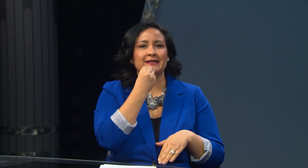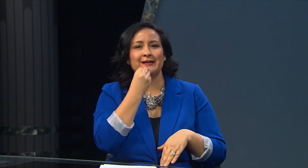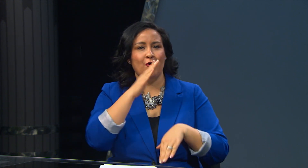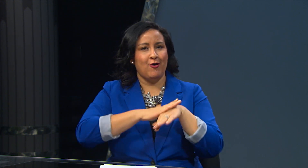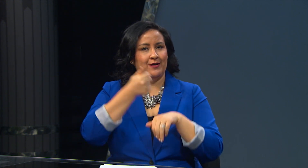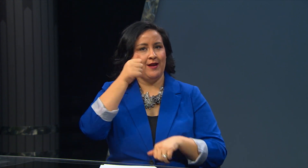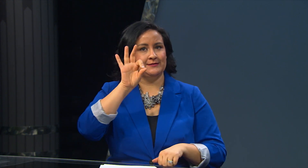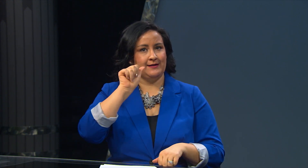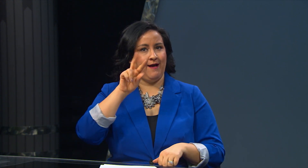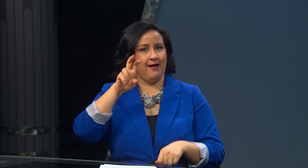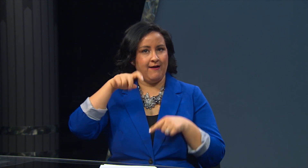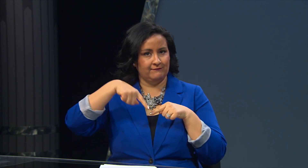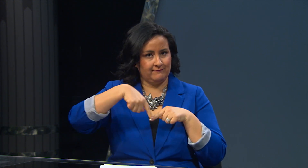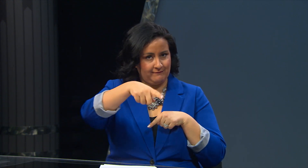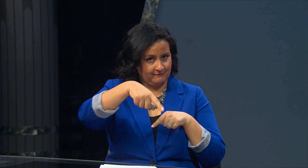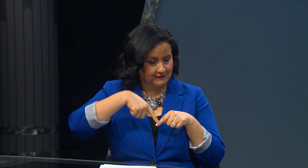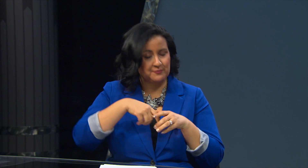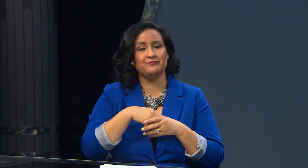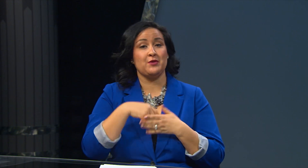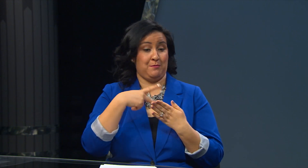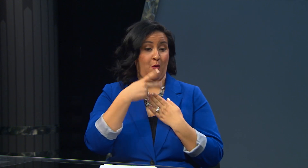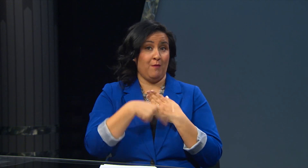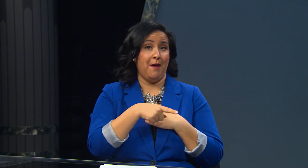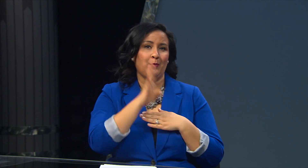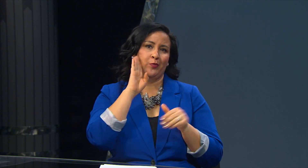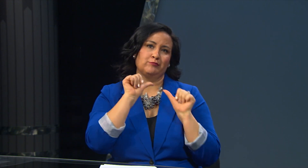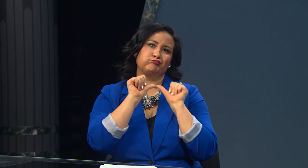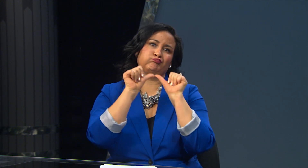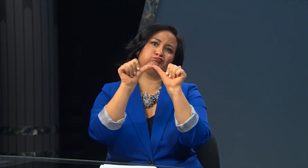SOME OF THE BUSINESS IN THE AREA WILL GIVE DISCOUNTS AND SPECIAL OFFERS TO PEOPLE WITH